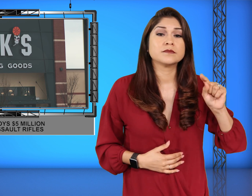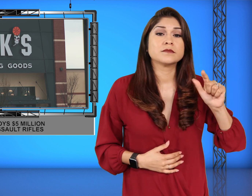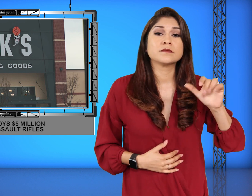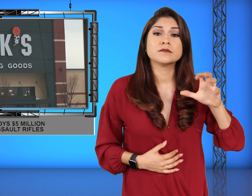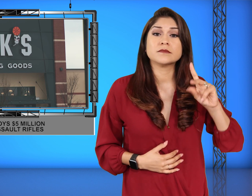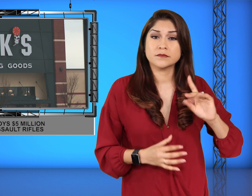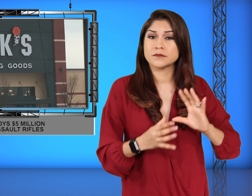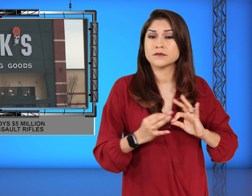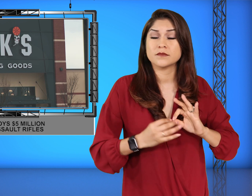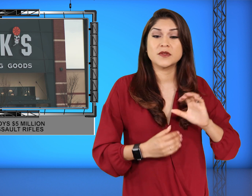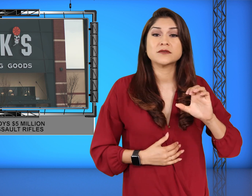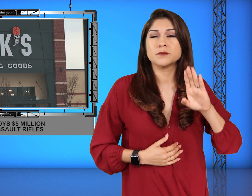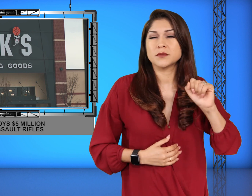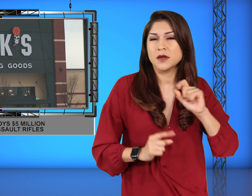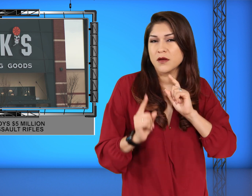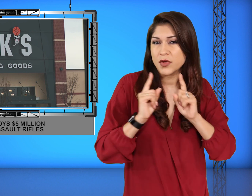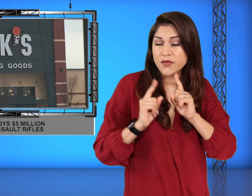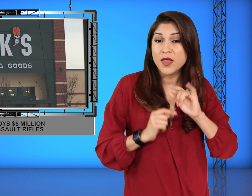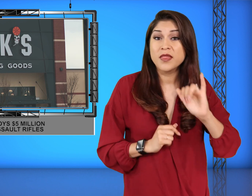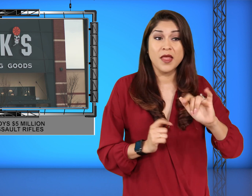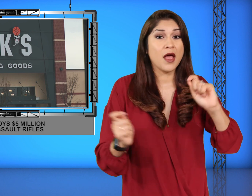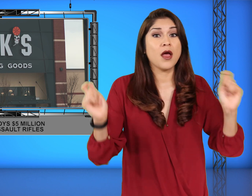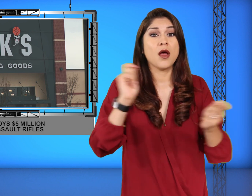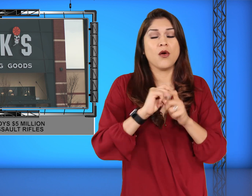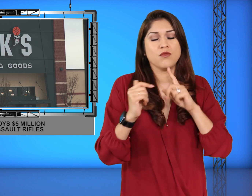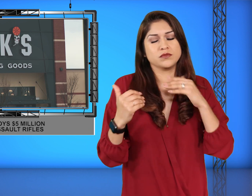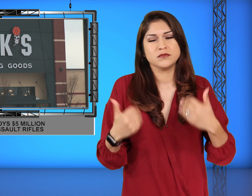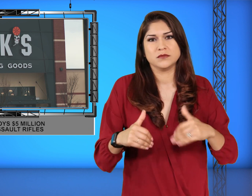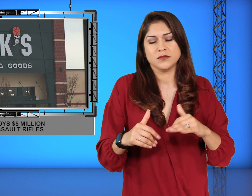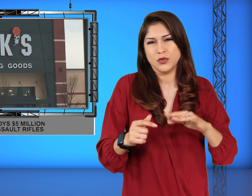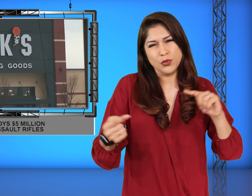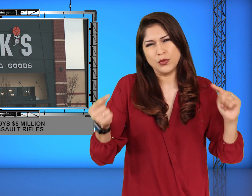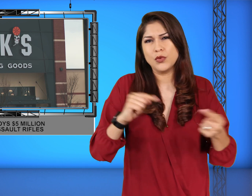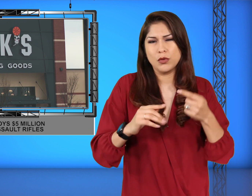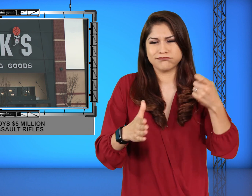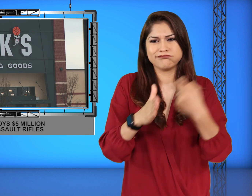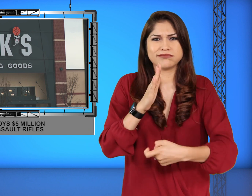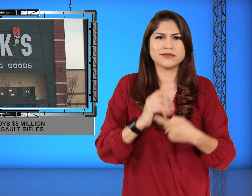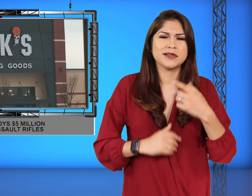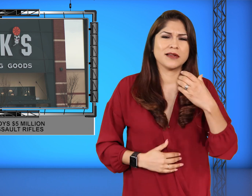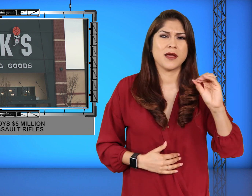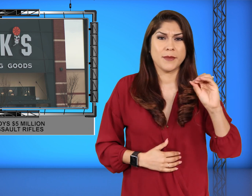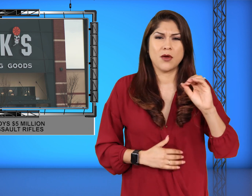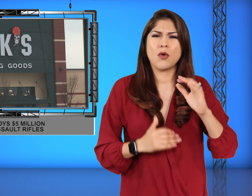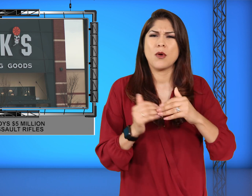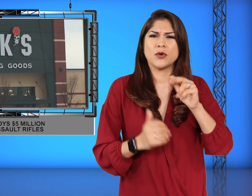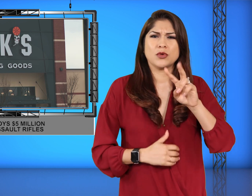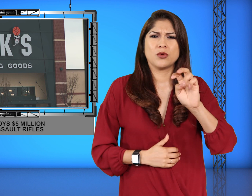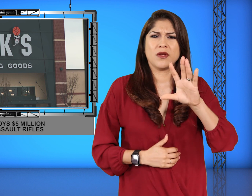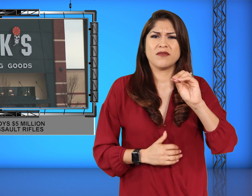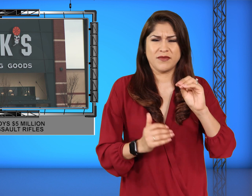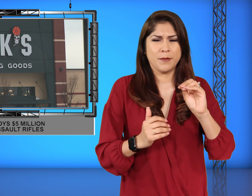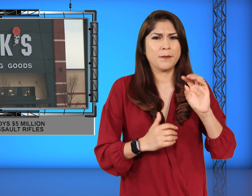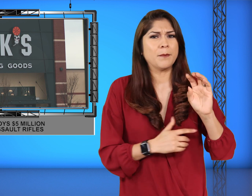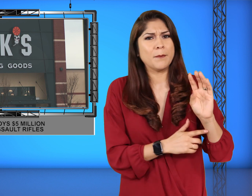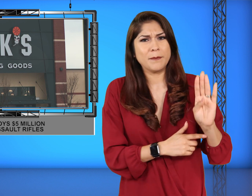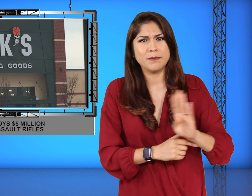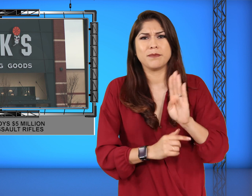Stacks said in the CBS interview that the changes cost the company nearly a quarter